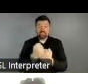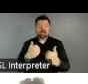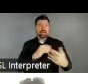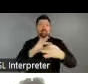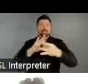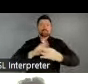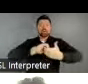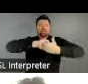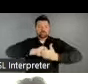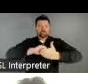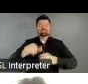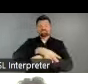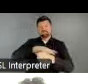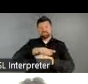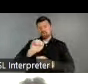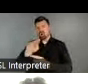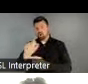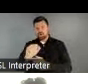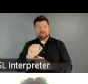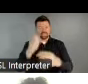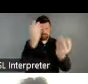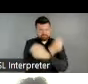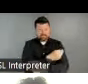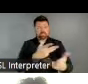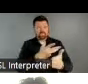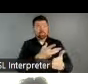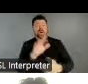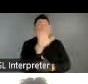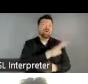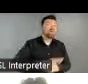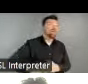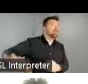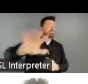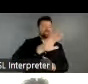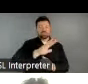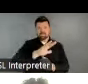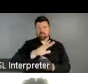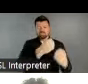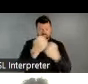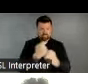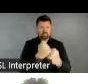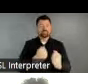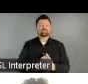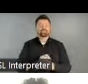creating a shared aim across regions nationwide. Rooted in the Biden-Harris administration's